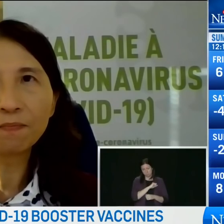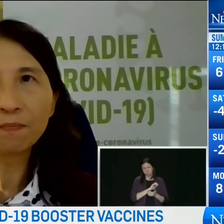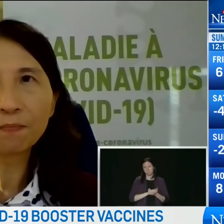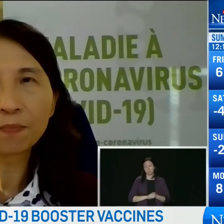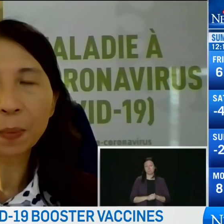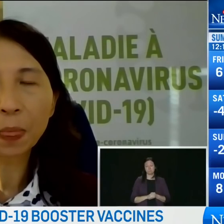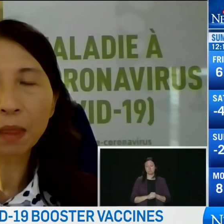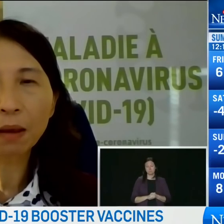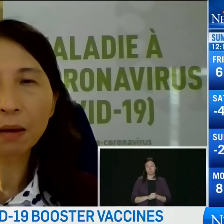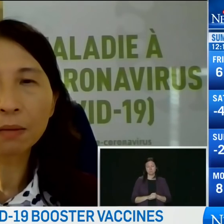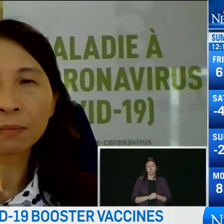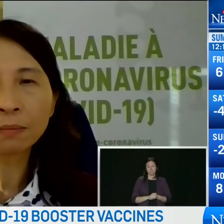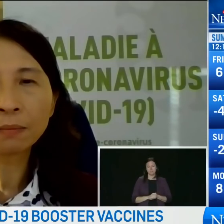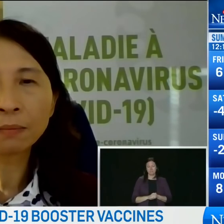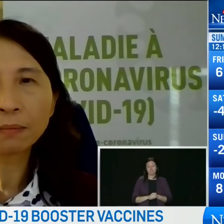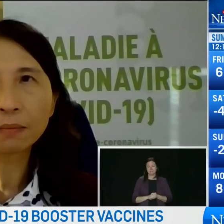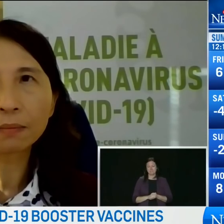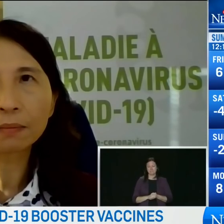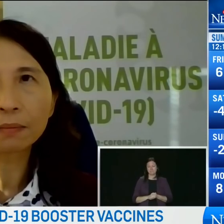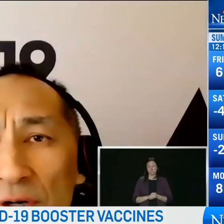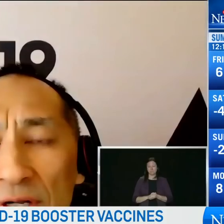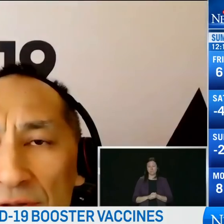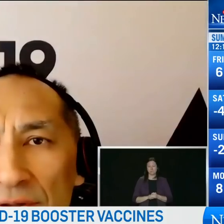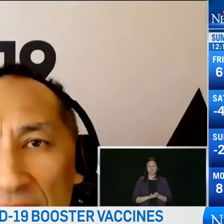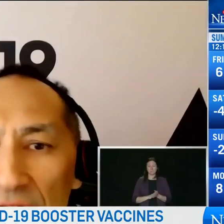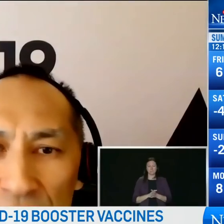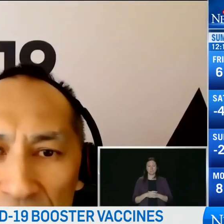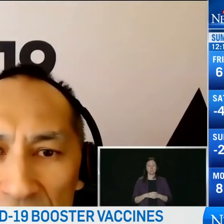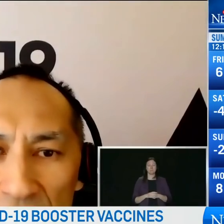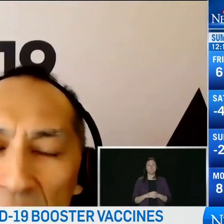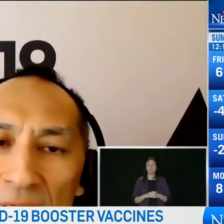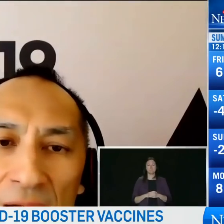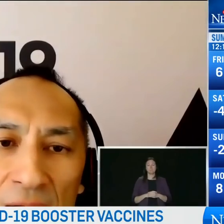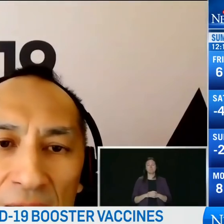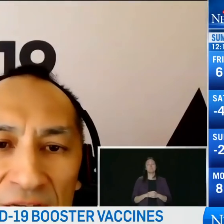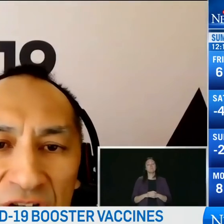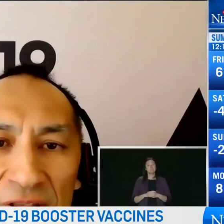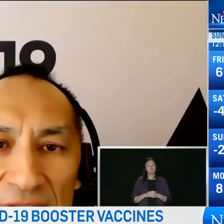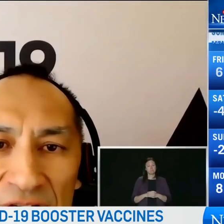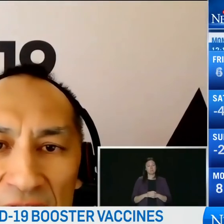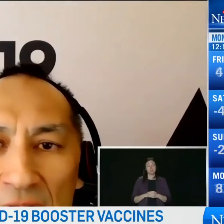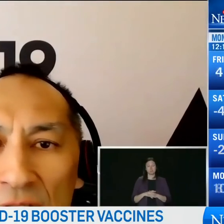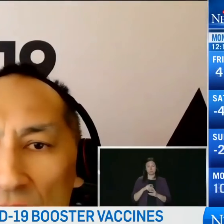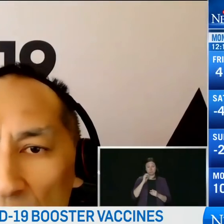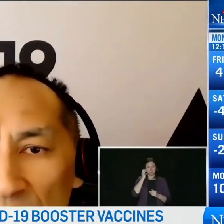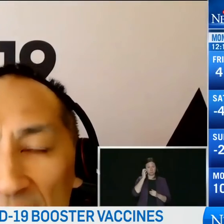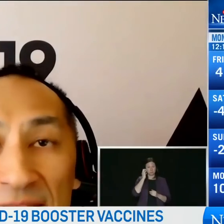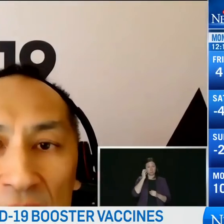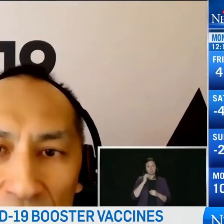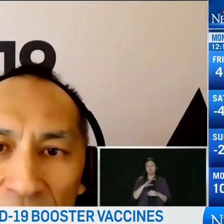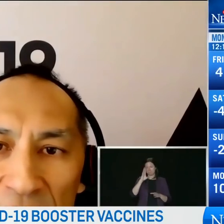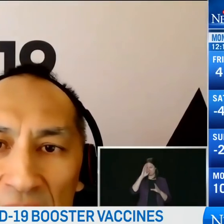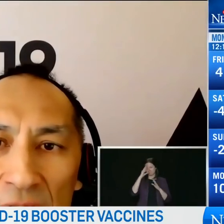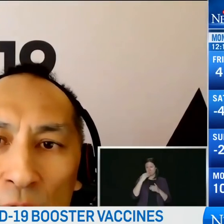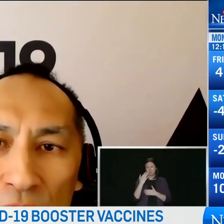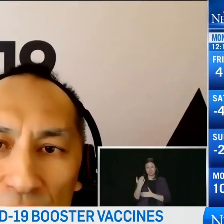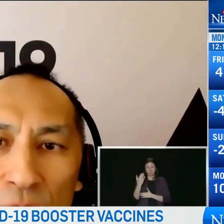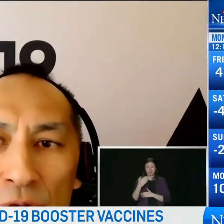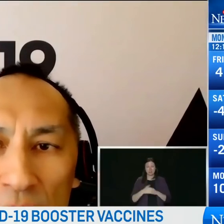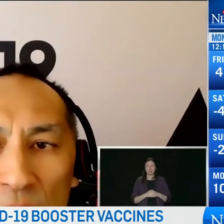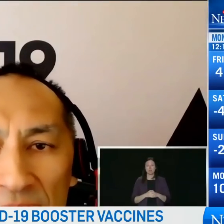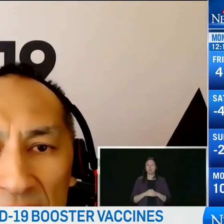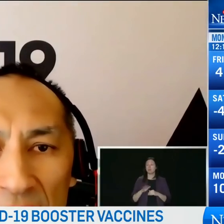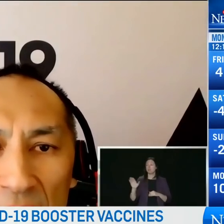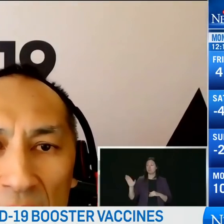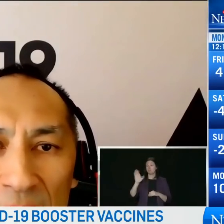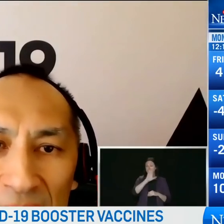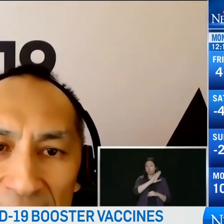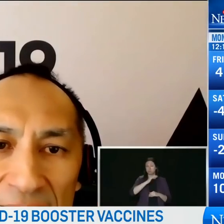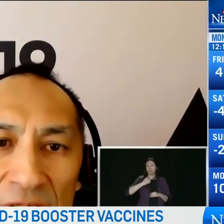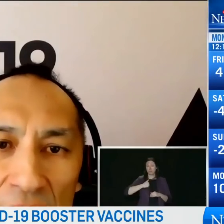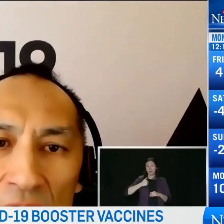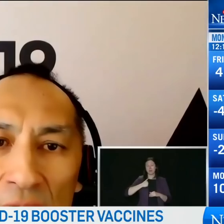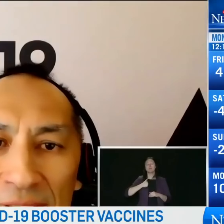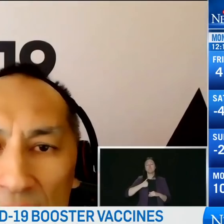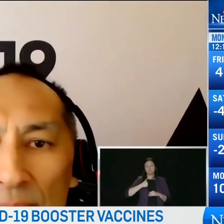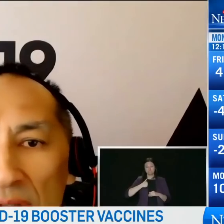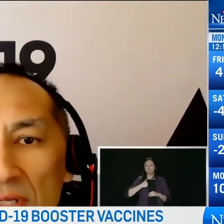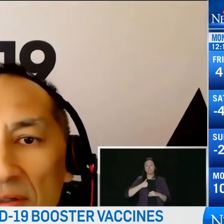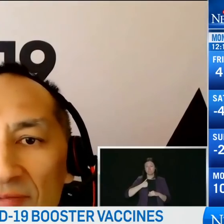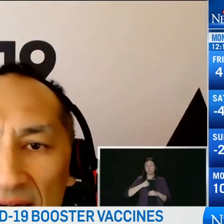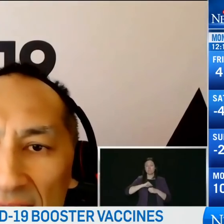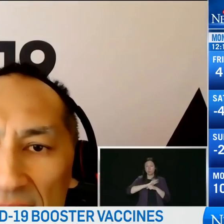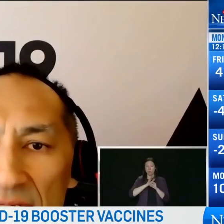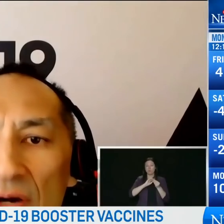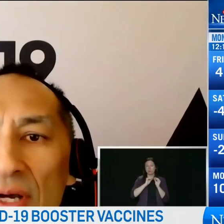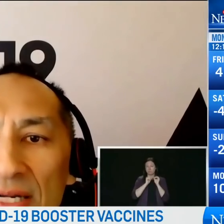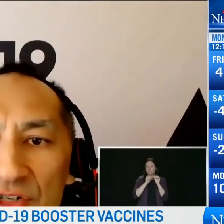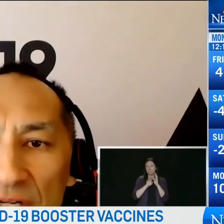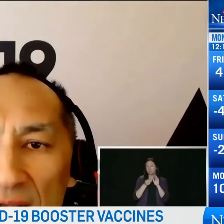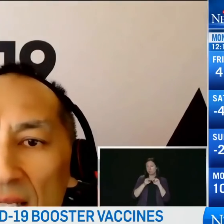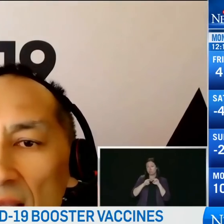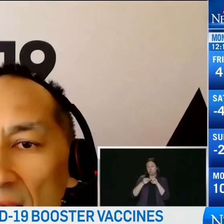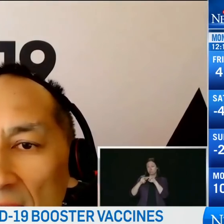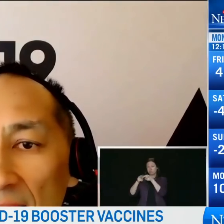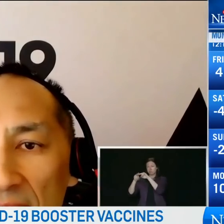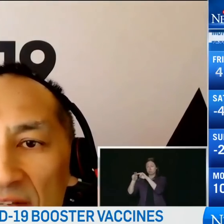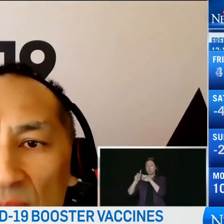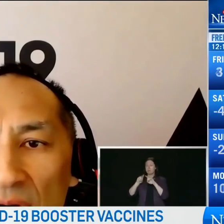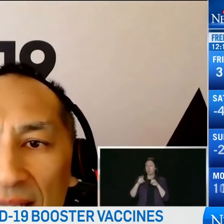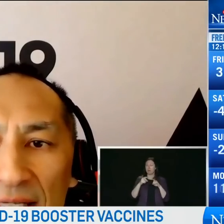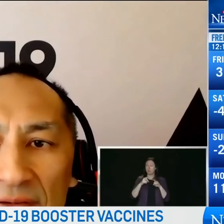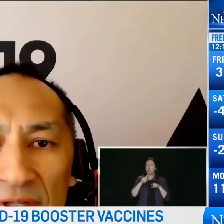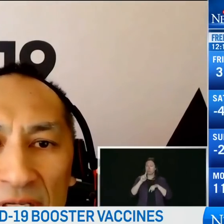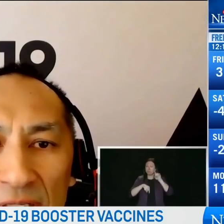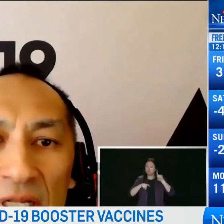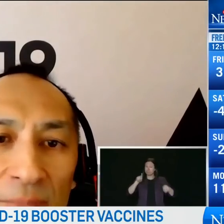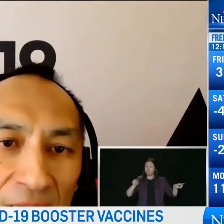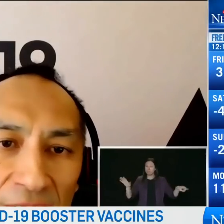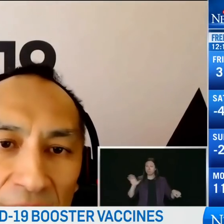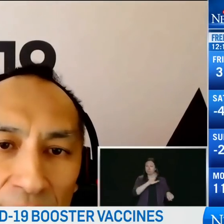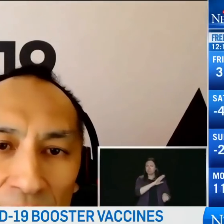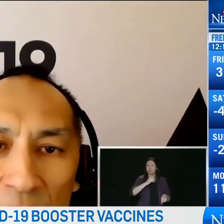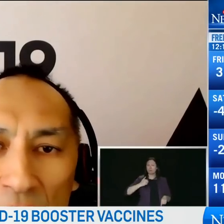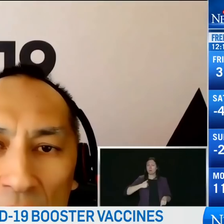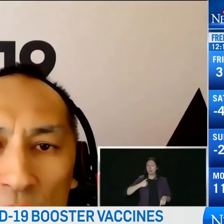MEASURES AS POSSIBLE.